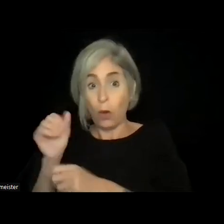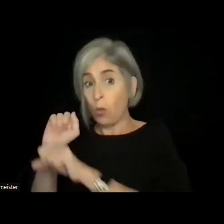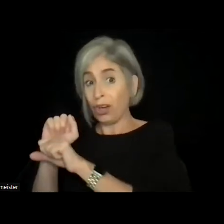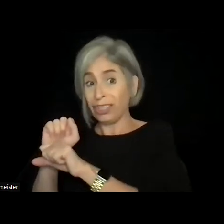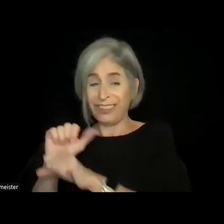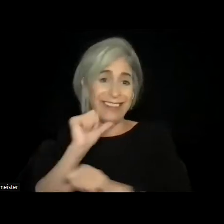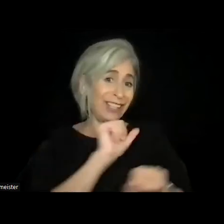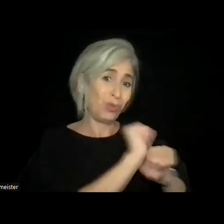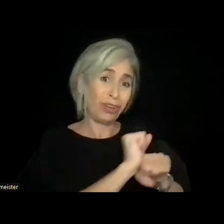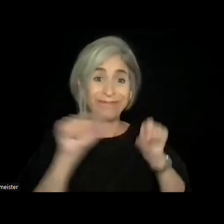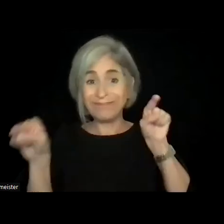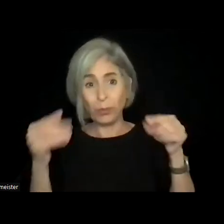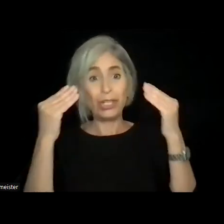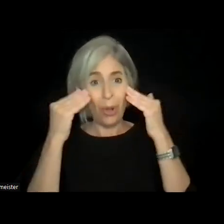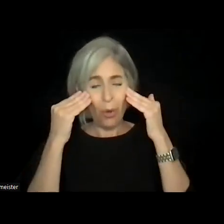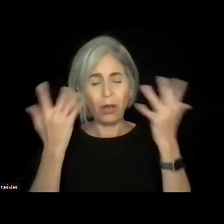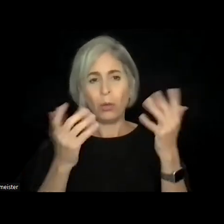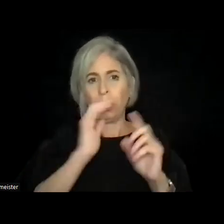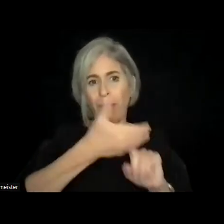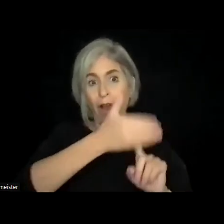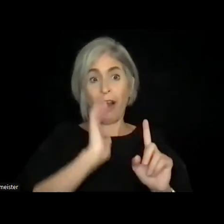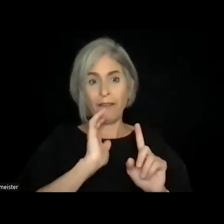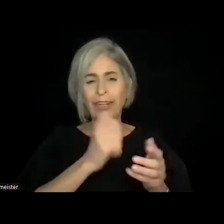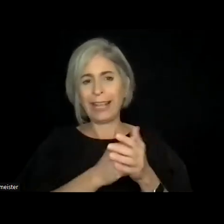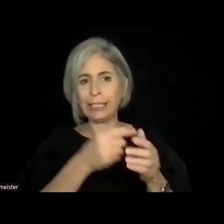a specific question, to come up with some really specific answers so we